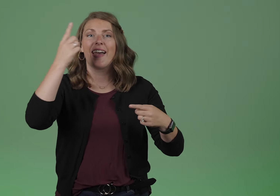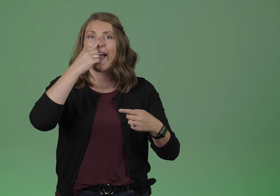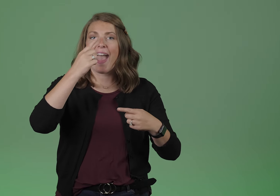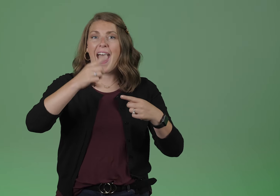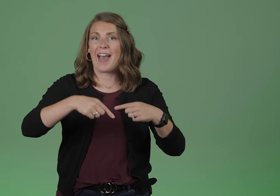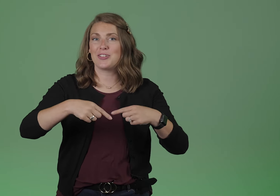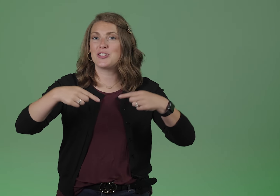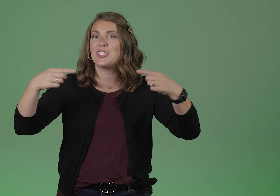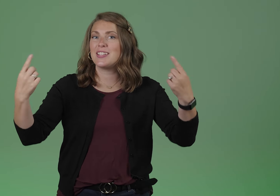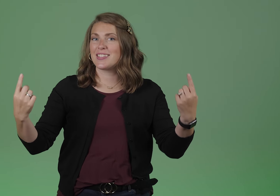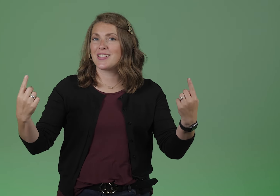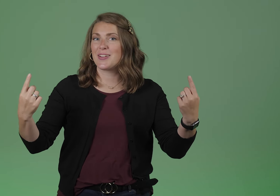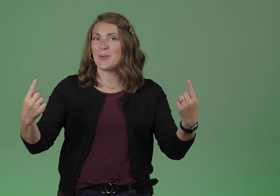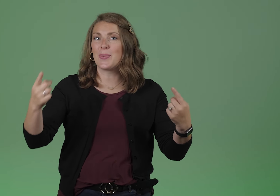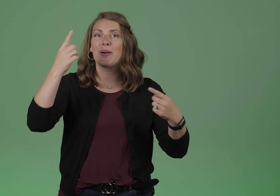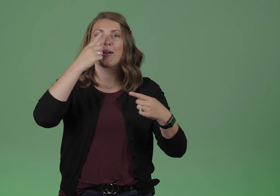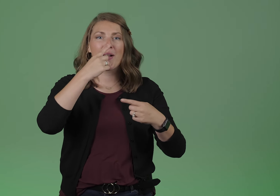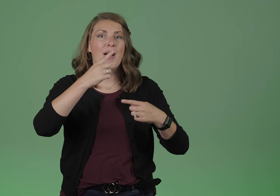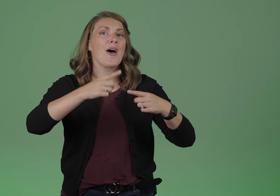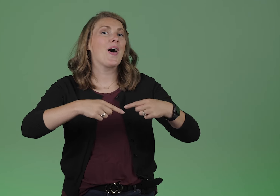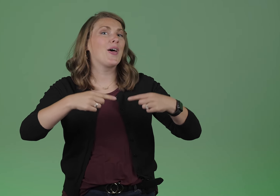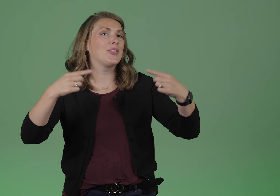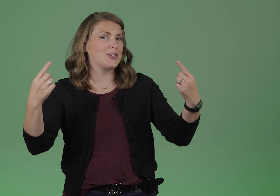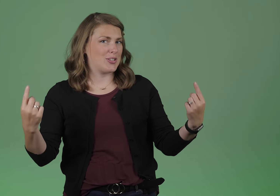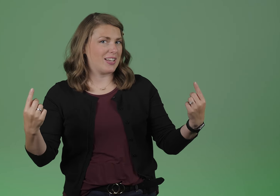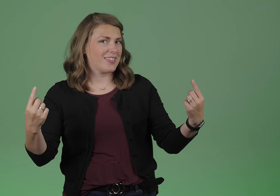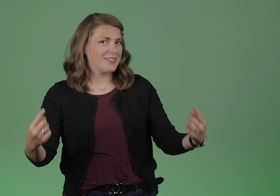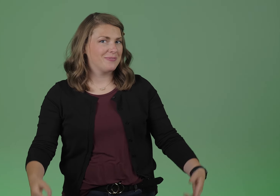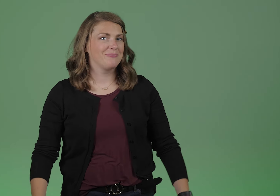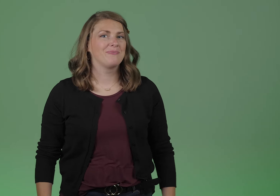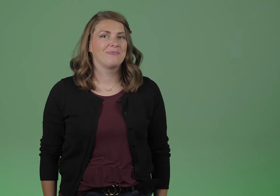Allergy or allergic?